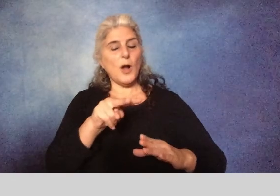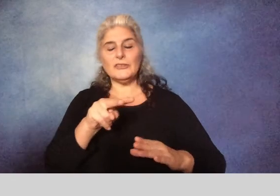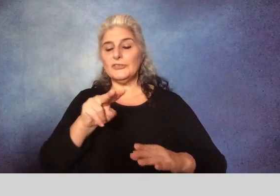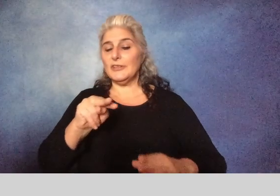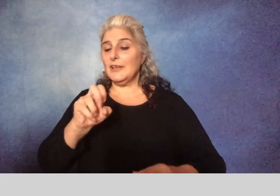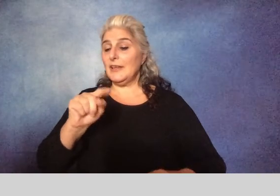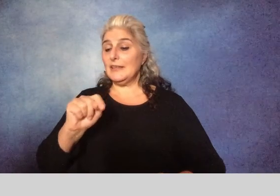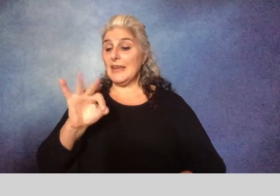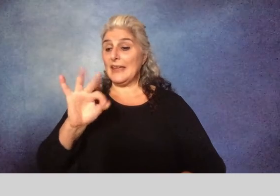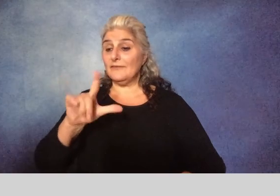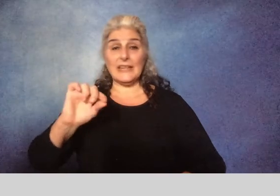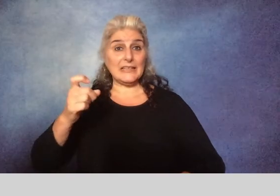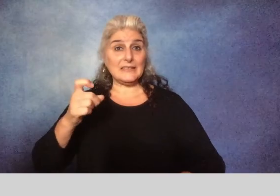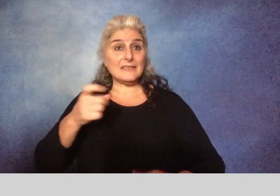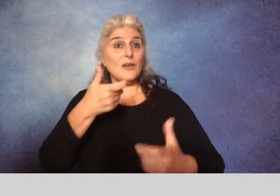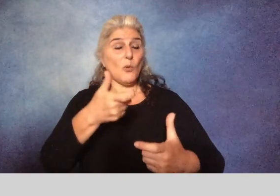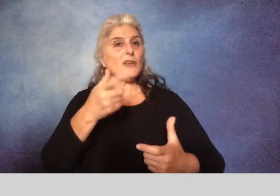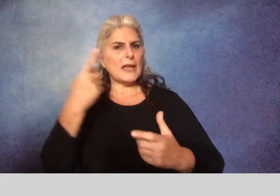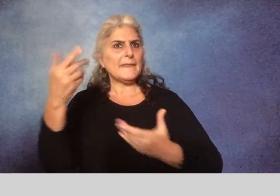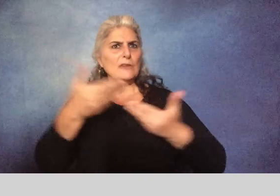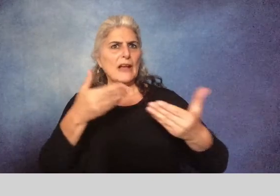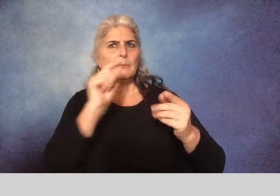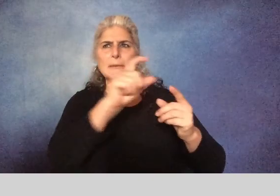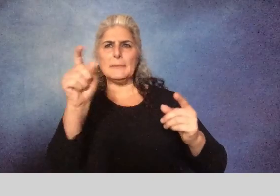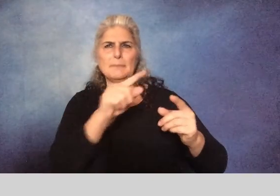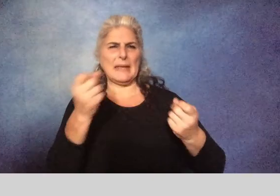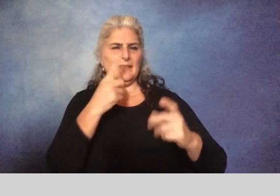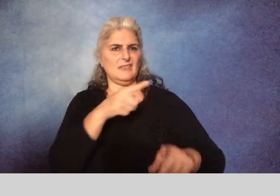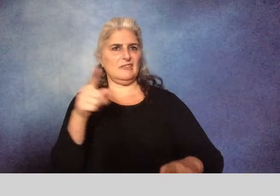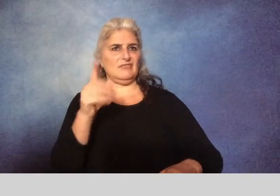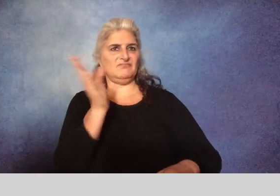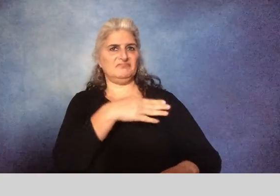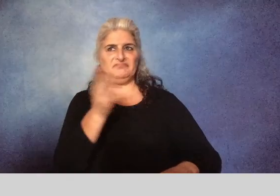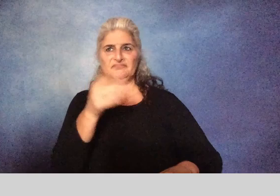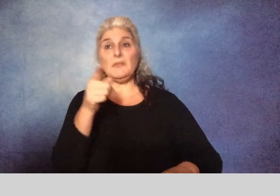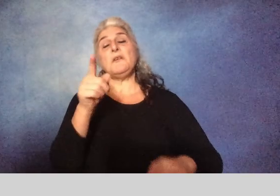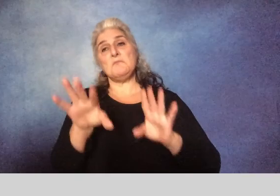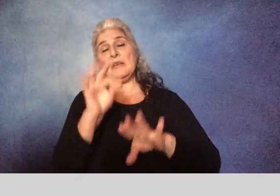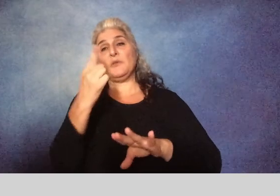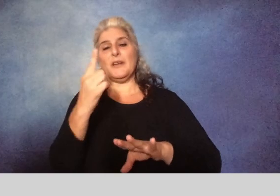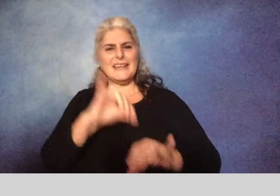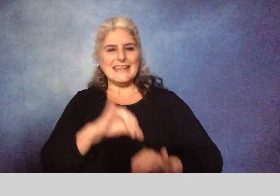that's recommended by Netflix, some album recommendations will seem completely irrelevant to the input album.